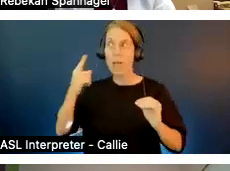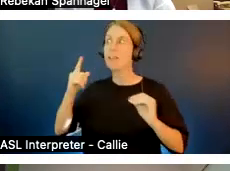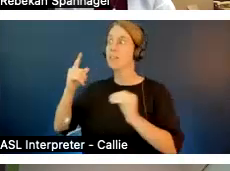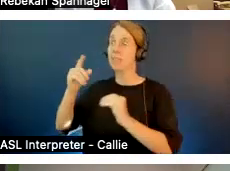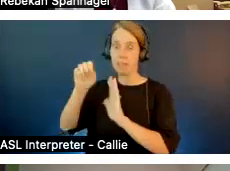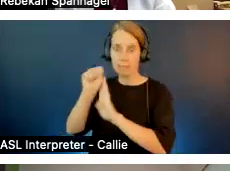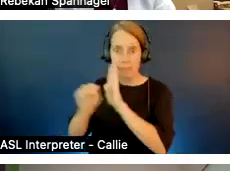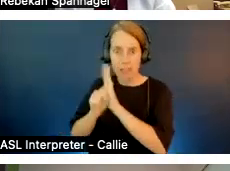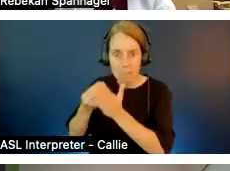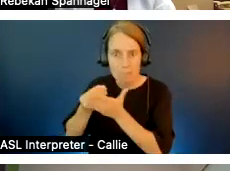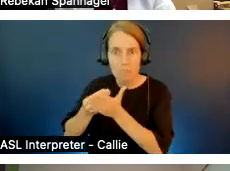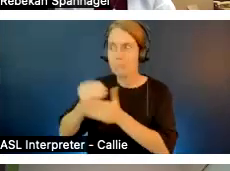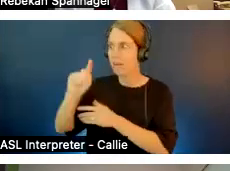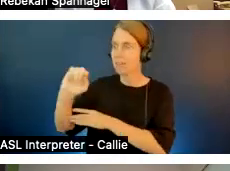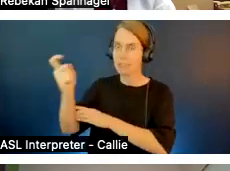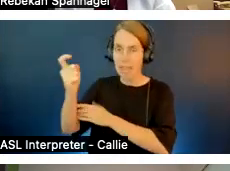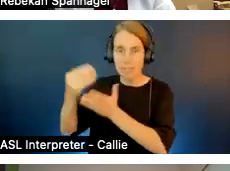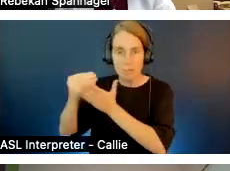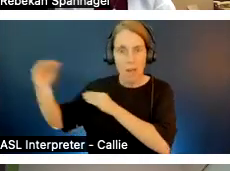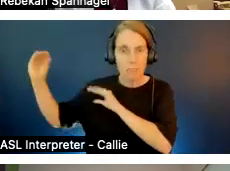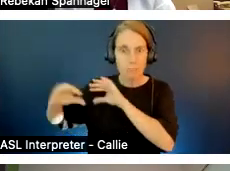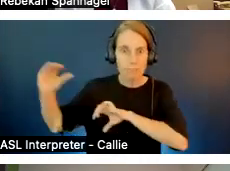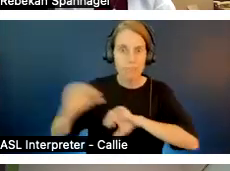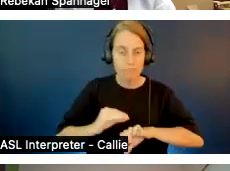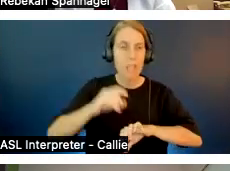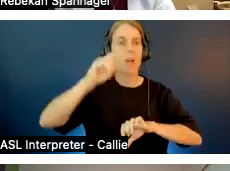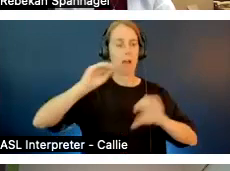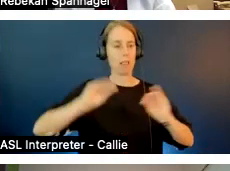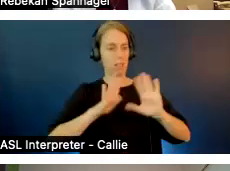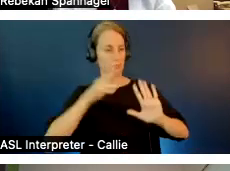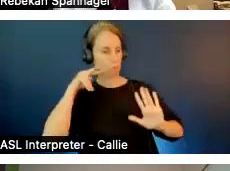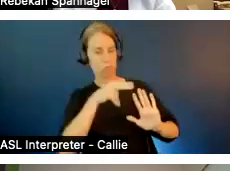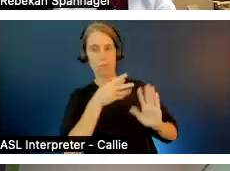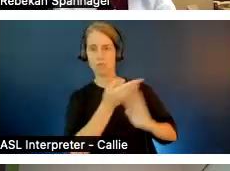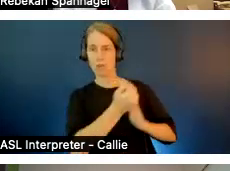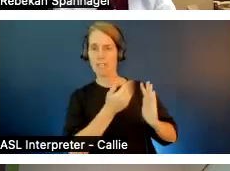like that and for south carolina our agency is department of health and human services next slide